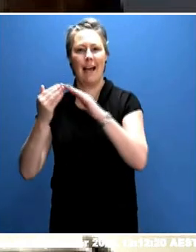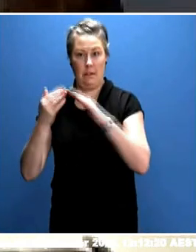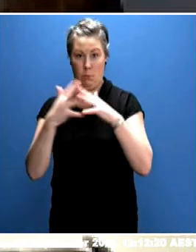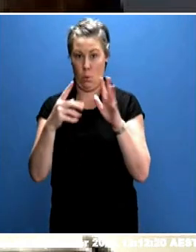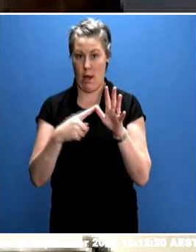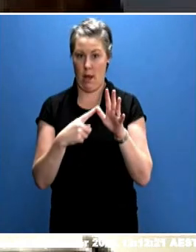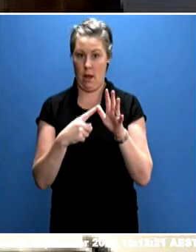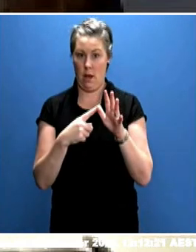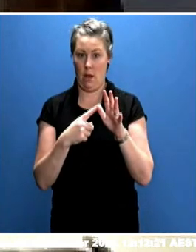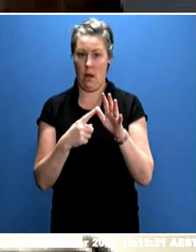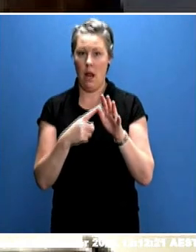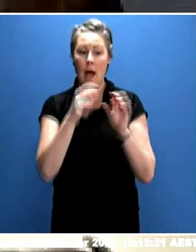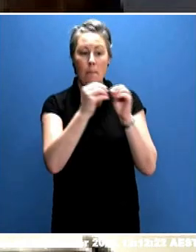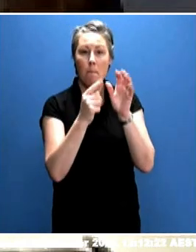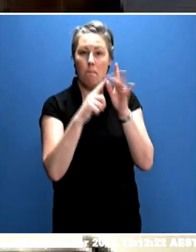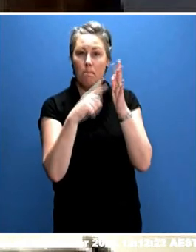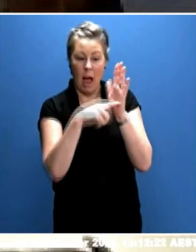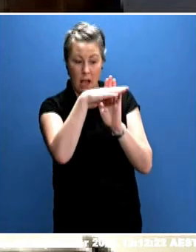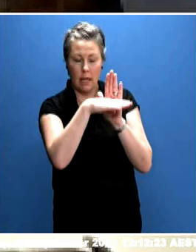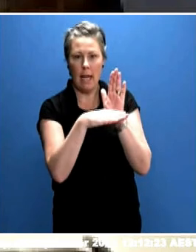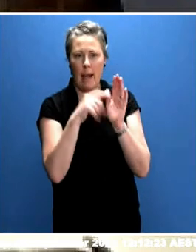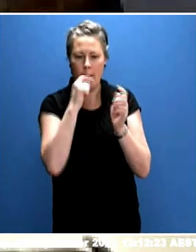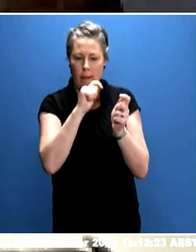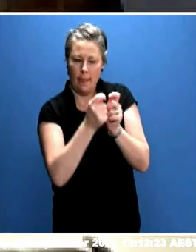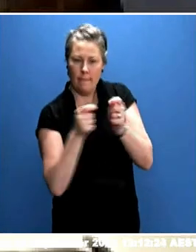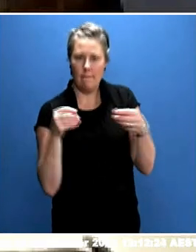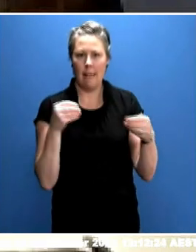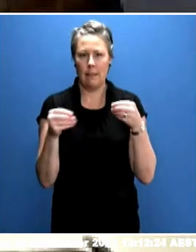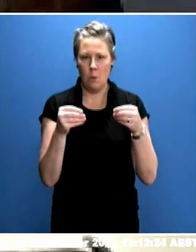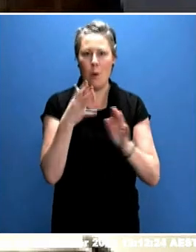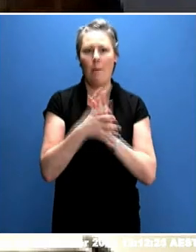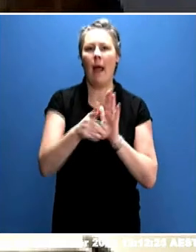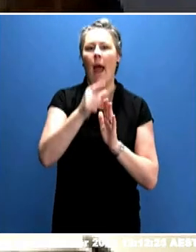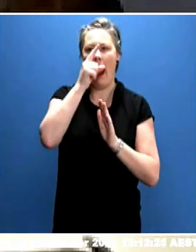Bail conditions were altered to facilitate that, and then Sasha